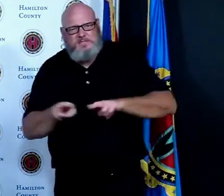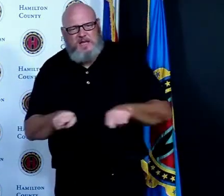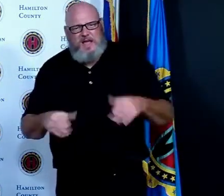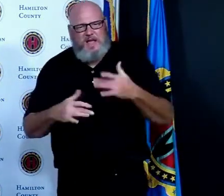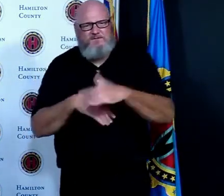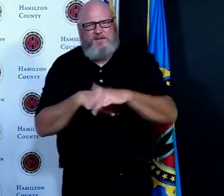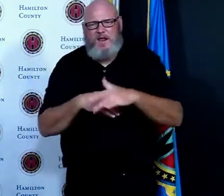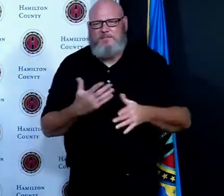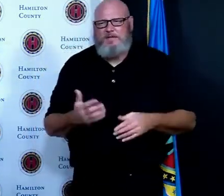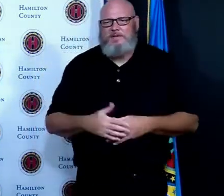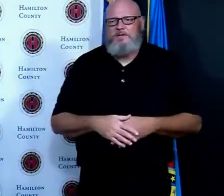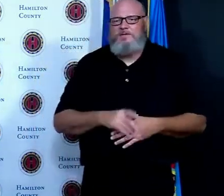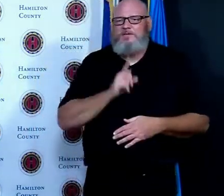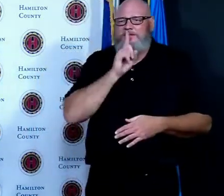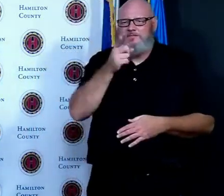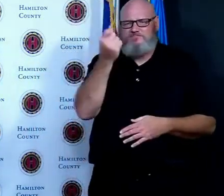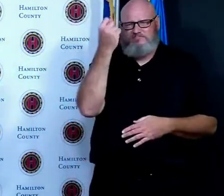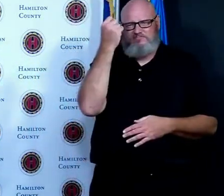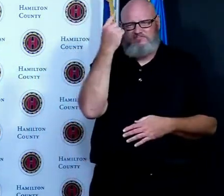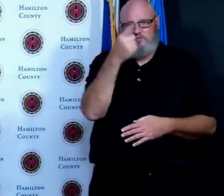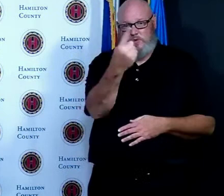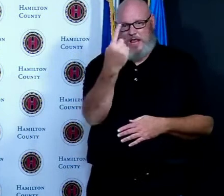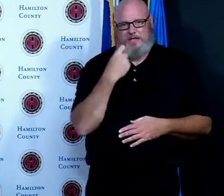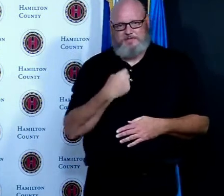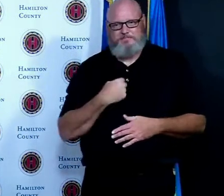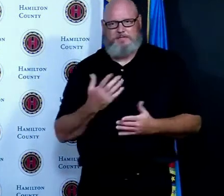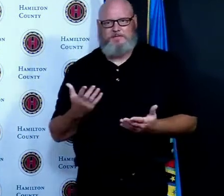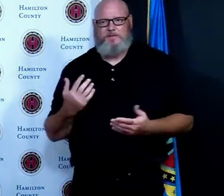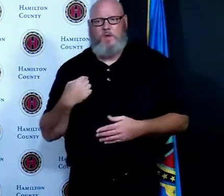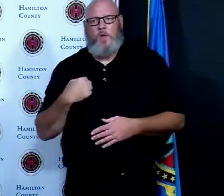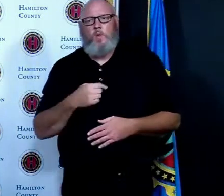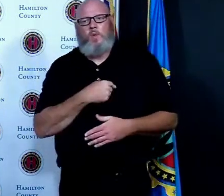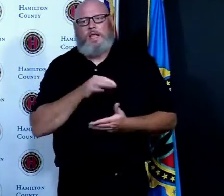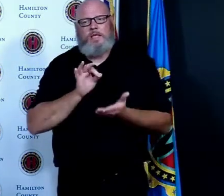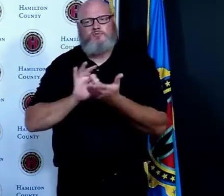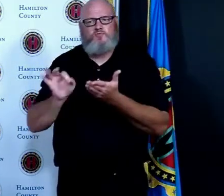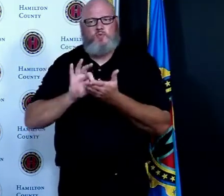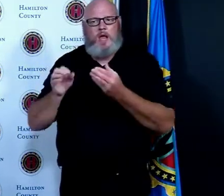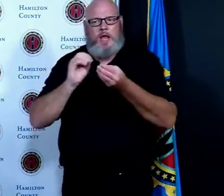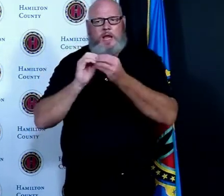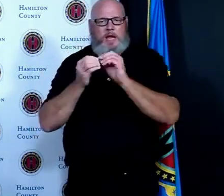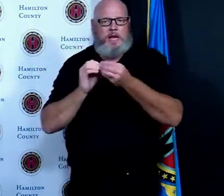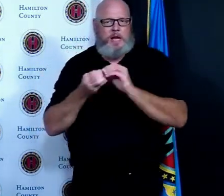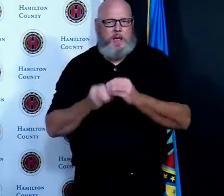quite honestly we follow them in a tracker every every day both at a regional level and at a state